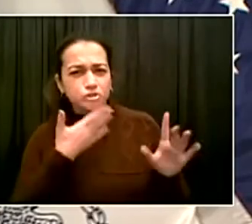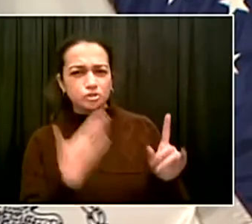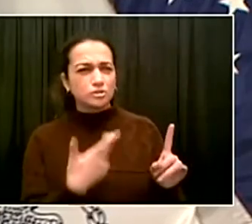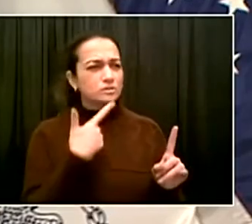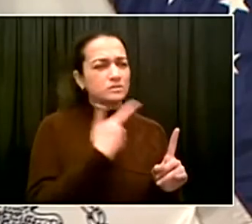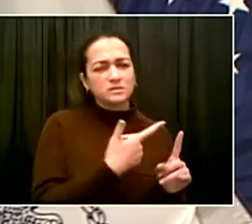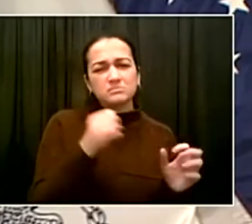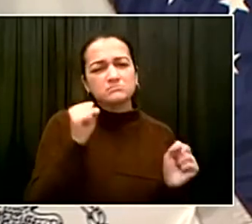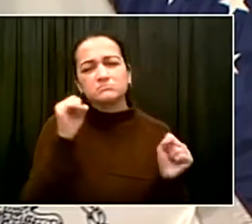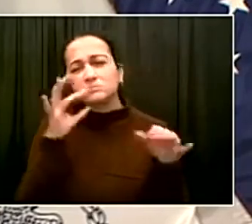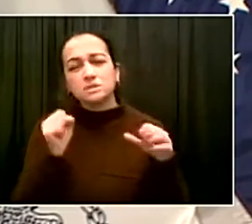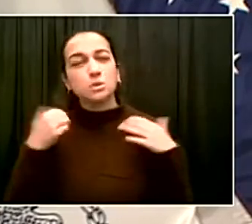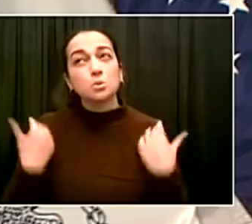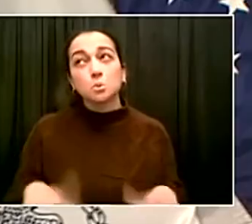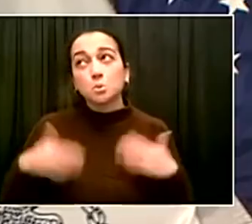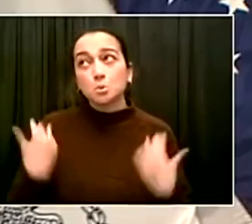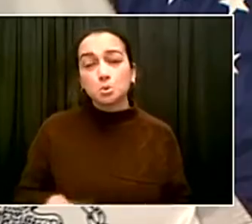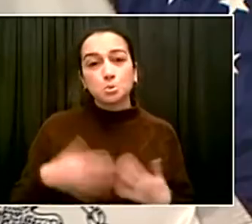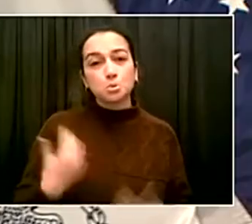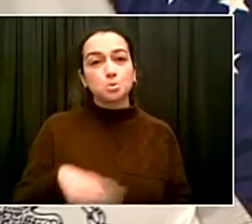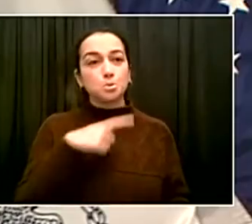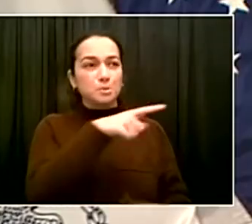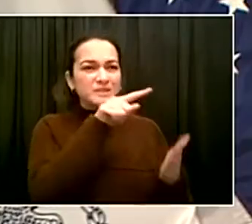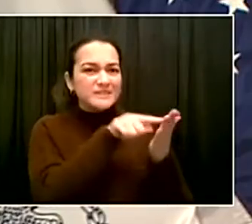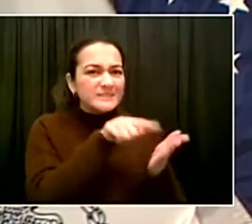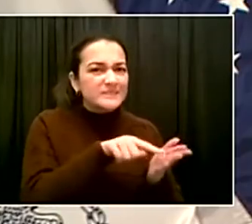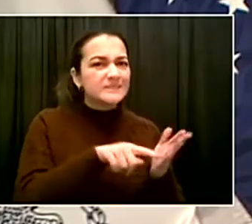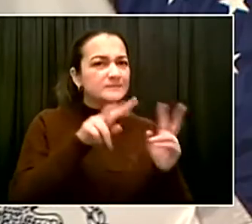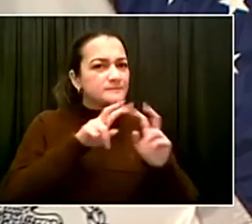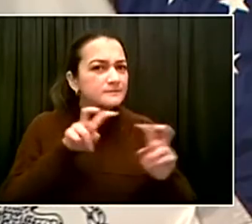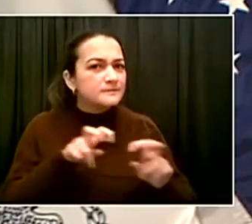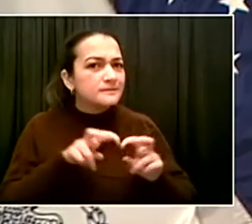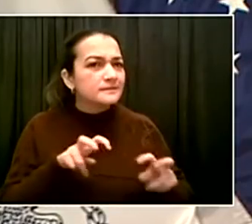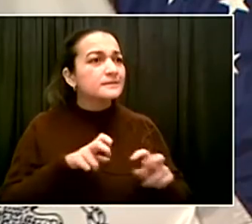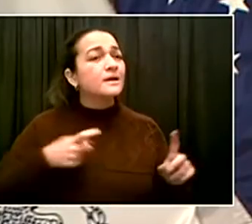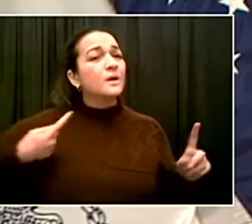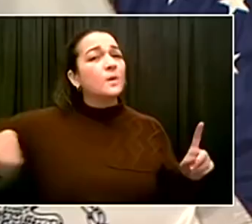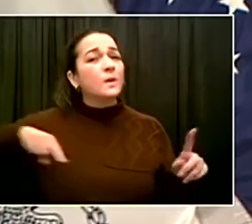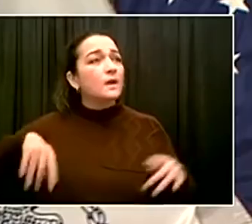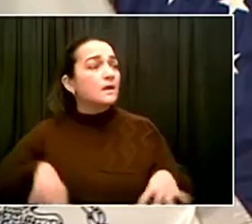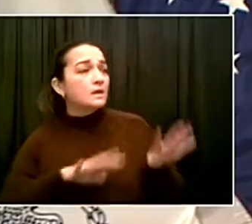US. WE HAVE EXTRAORDINARY HEALTHCARE LEADERSHIP. NEW YORKERS HAVE COME TOGETHER TO TRUST THE VOICES OF OUR HEALTHCARE LEADERS BECAUSE THEY